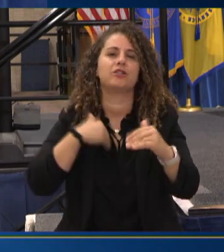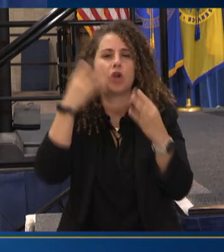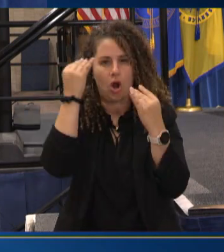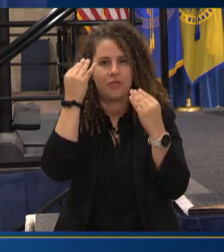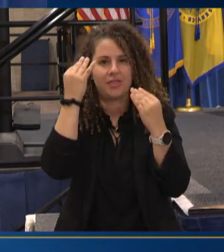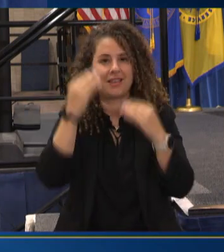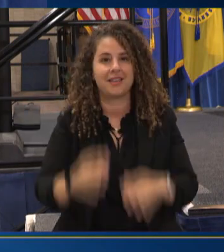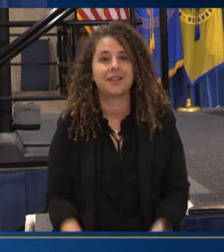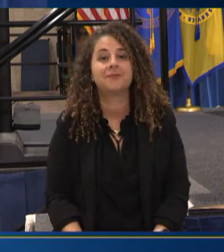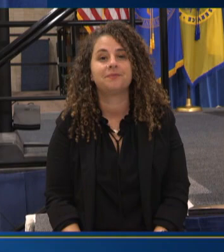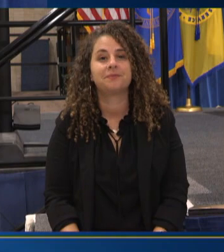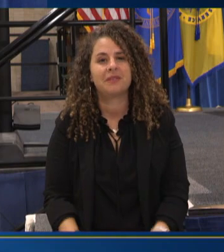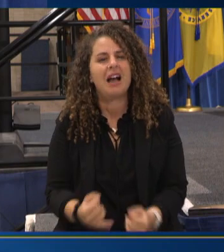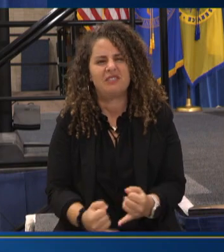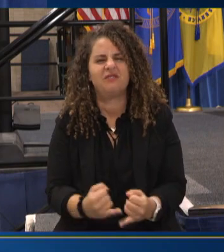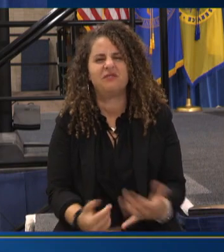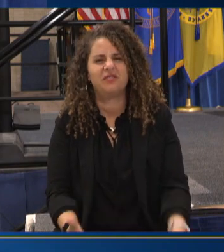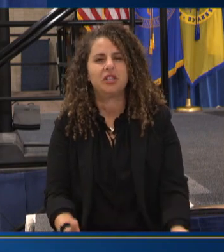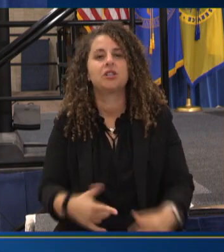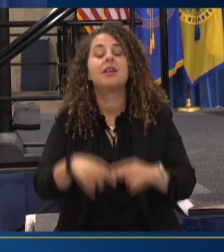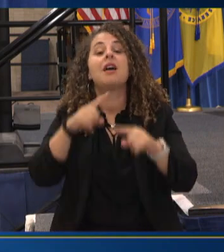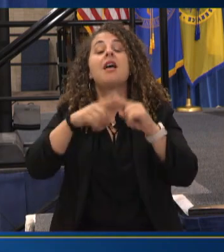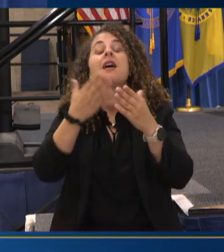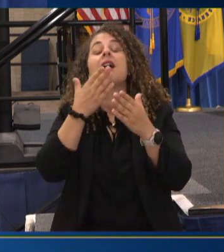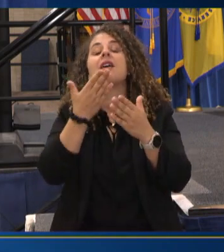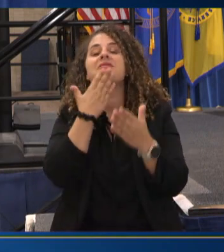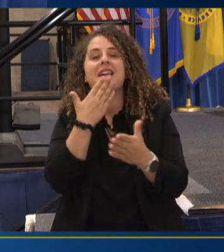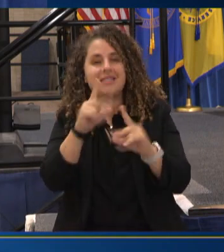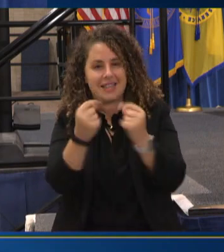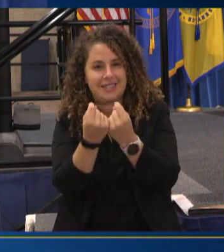Finally, I'd like to thank the team that organized the events, including Natalie